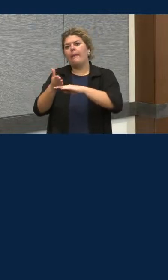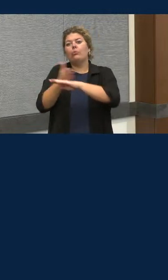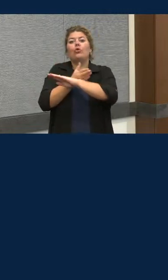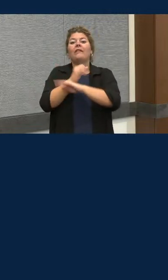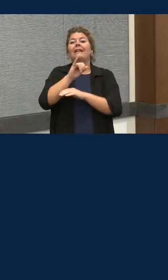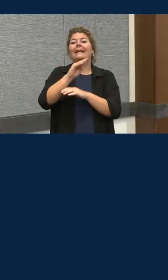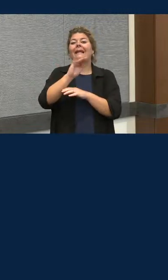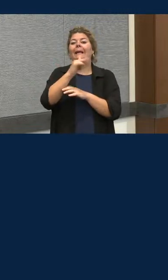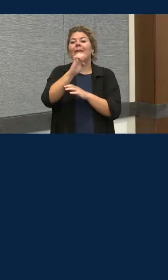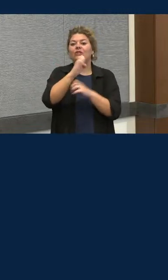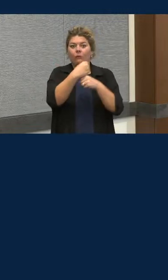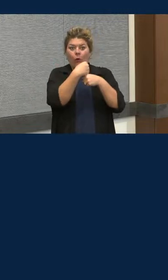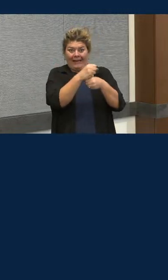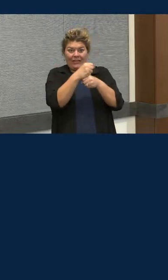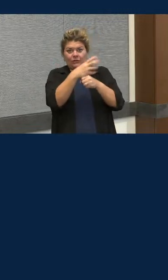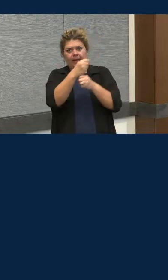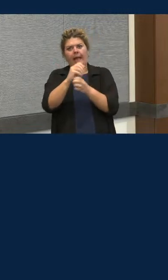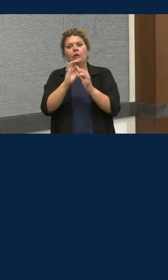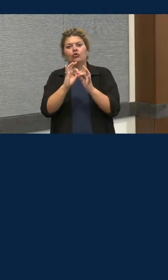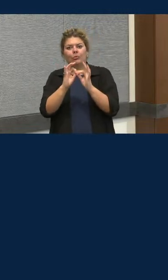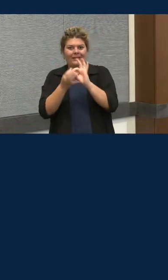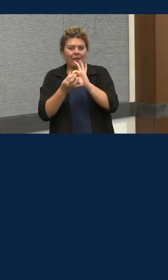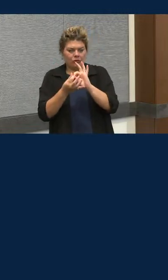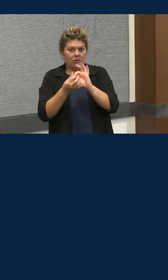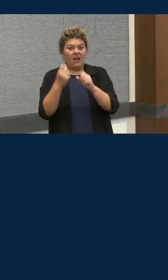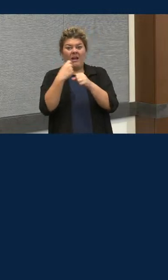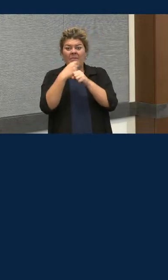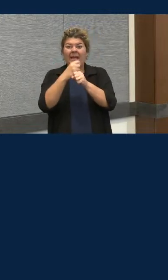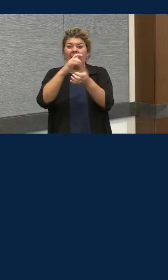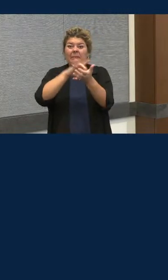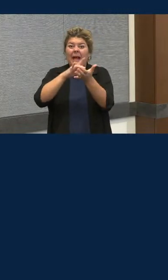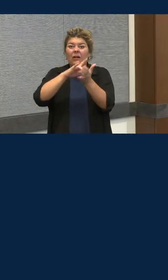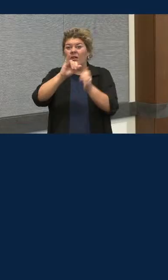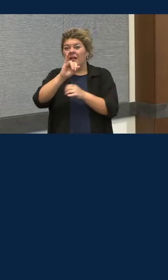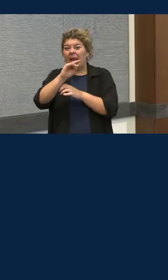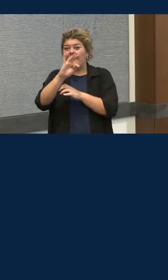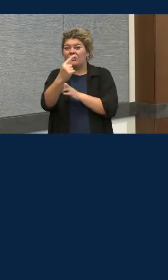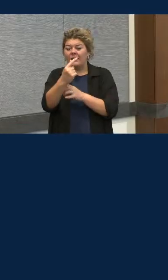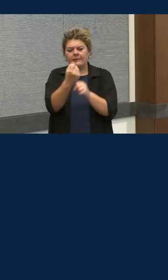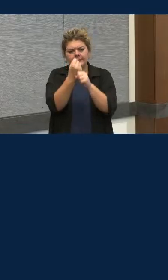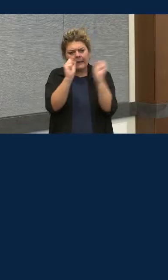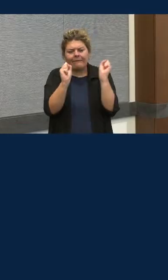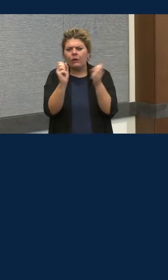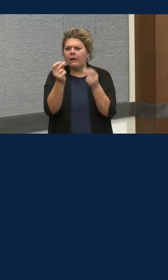interpretation, making medical imaging safer, faster, and more powerful for patients and